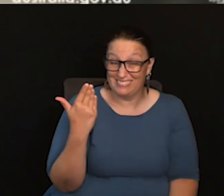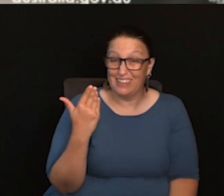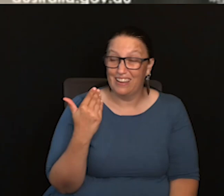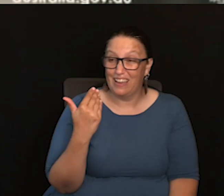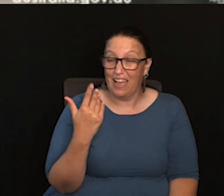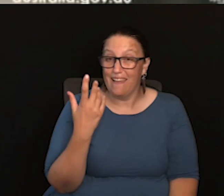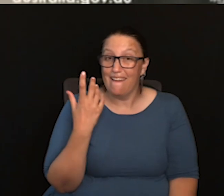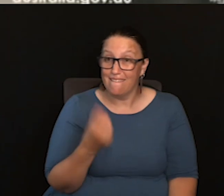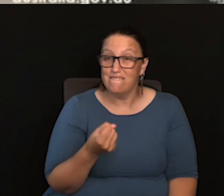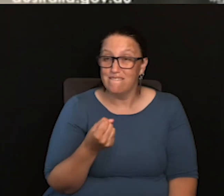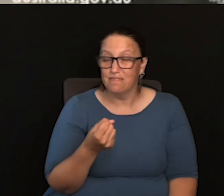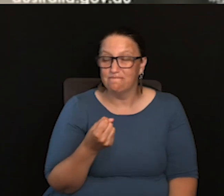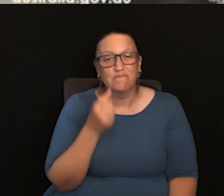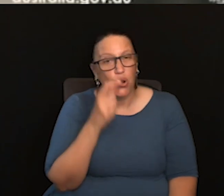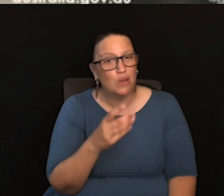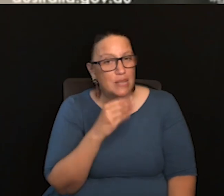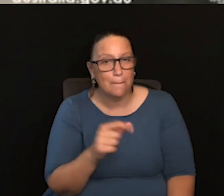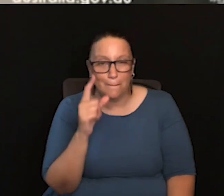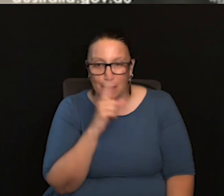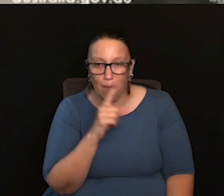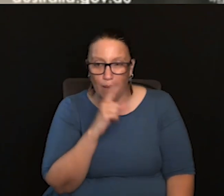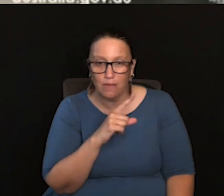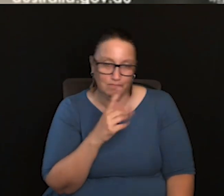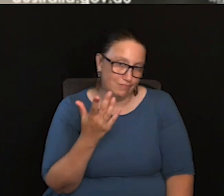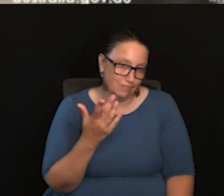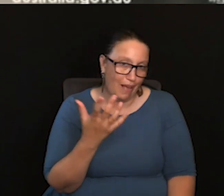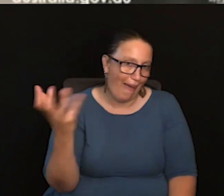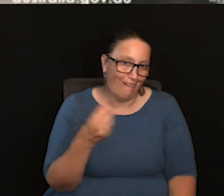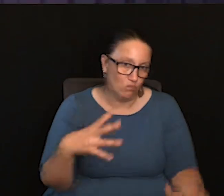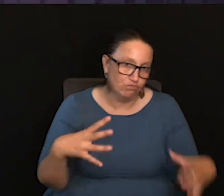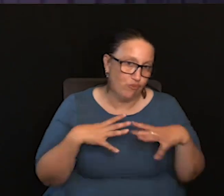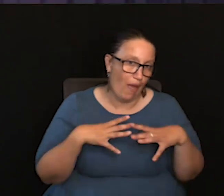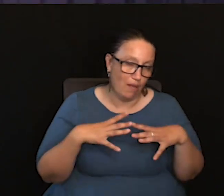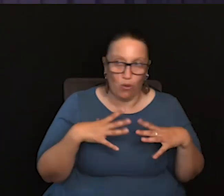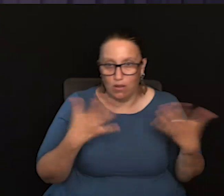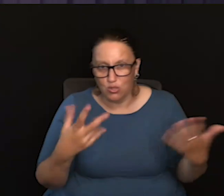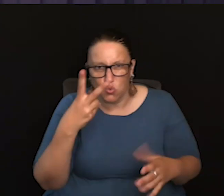of almost continuous service with the fact that many people were furloughed either